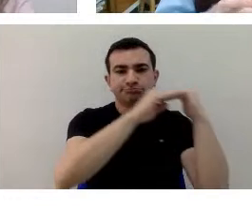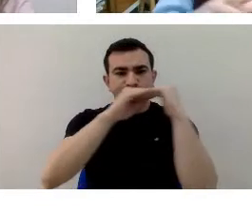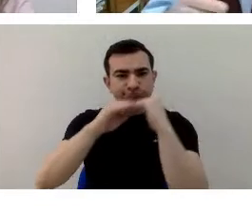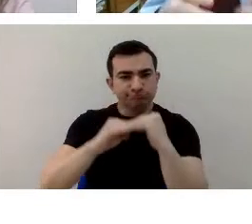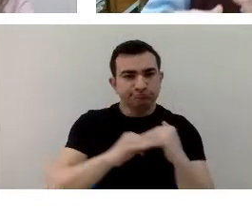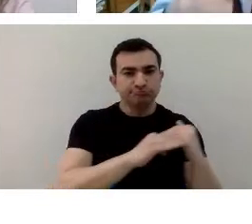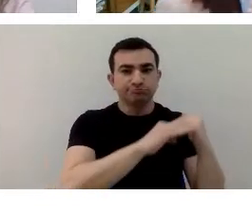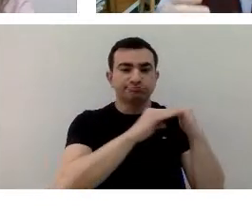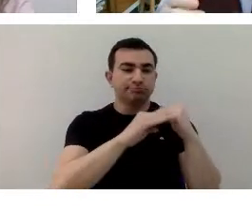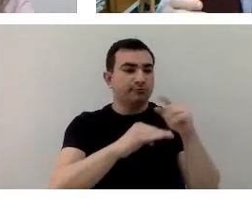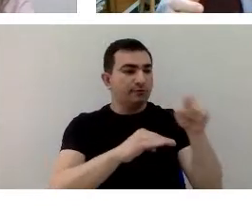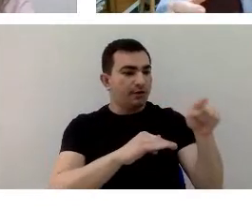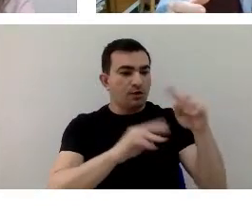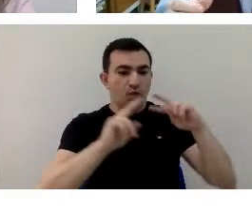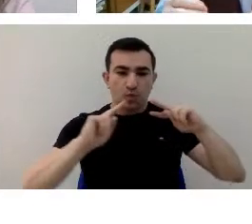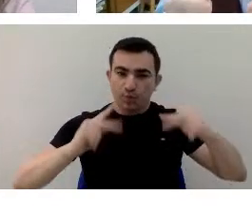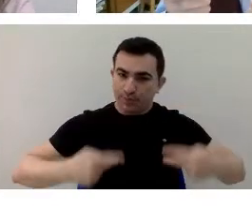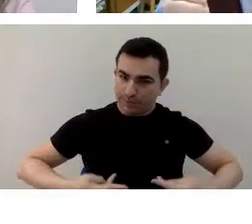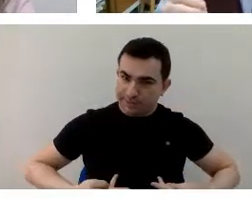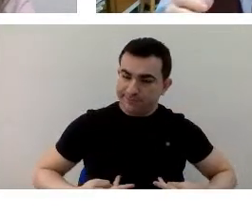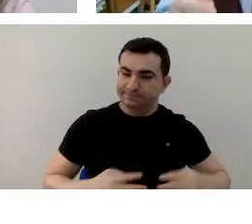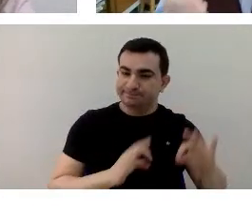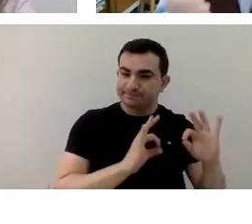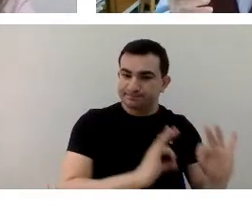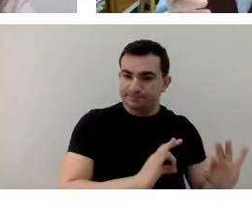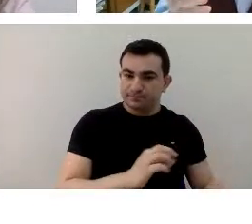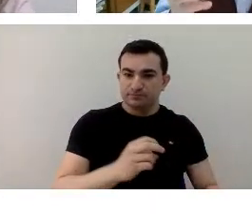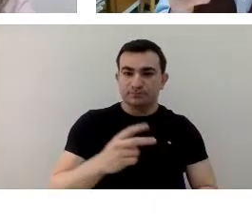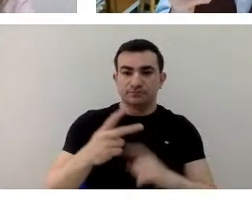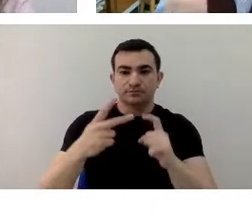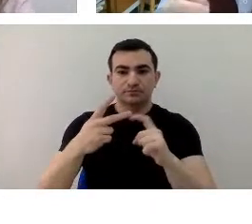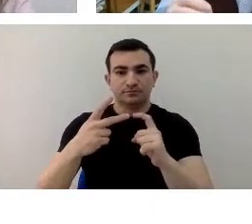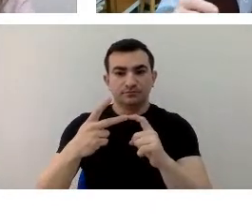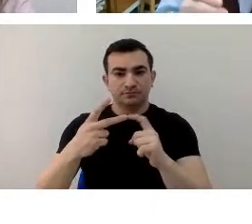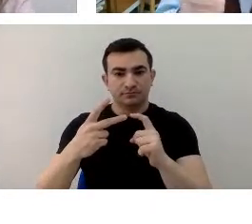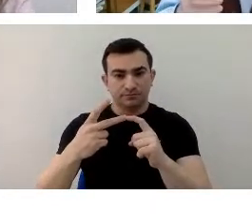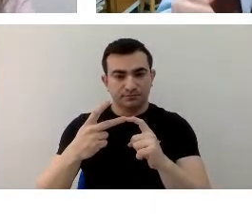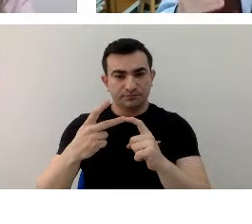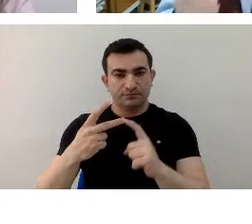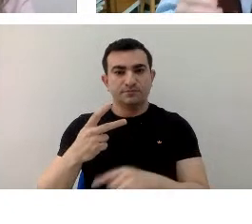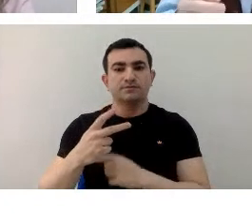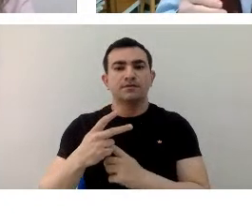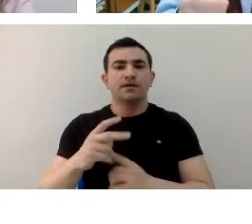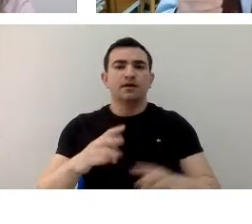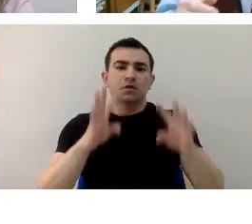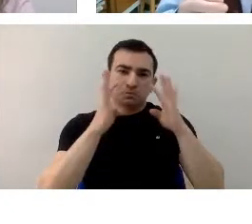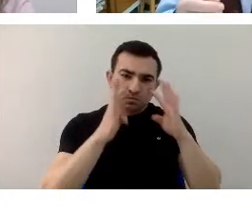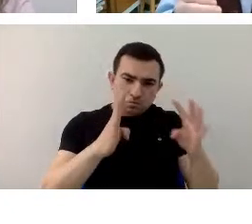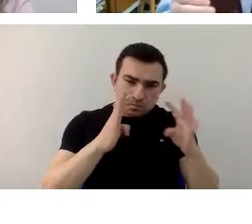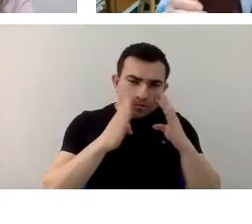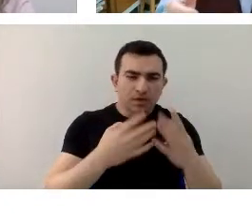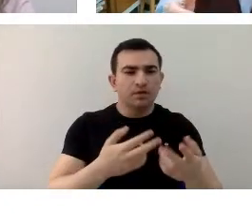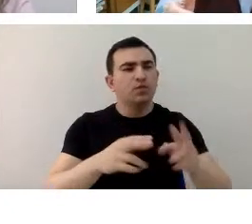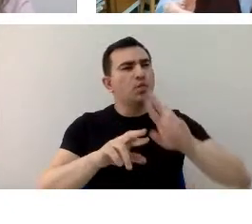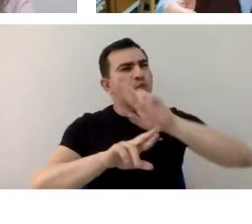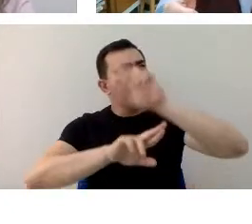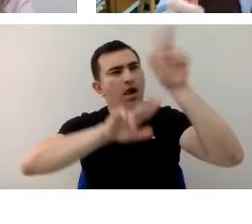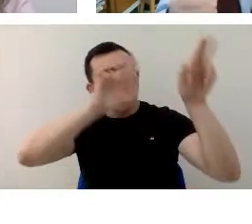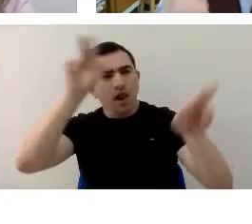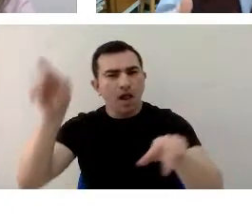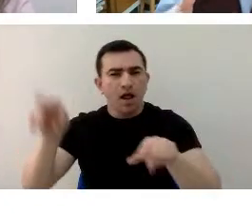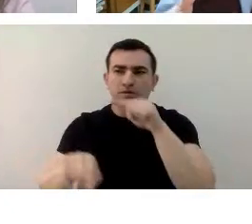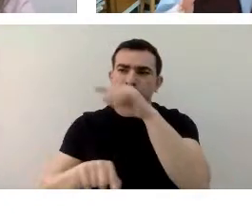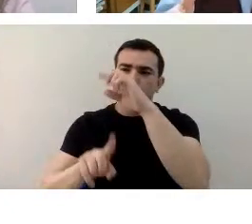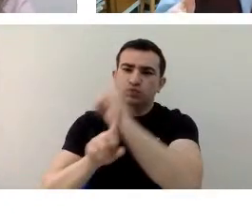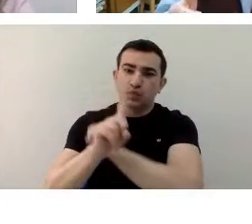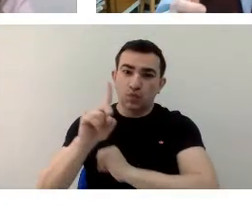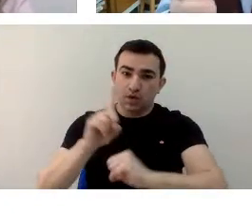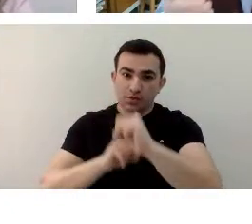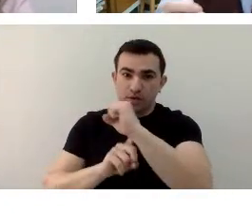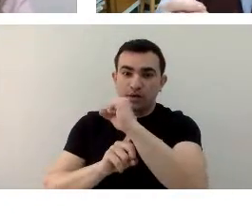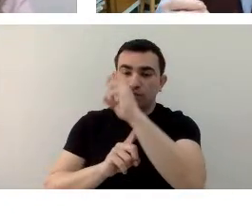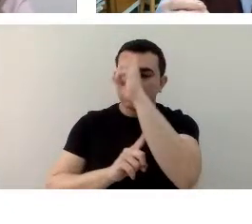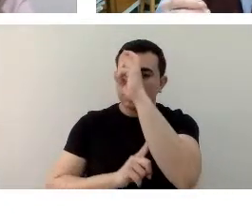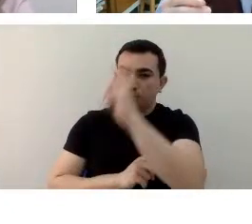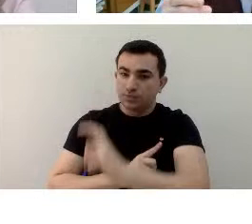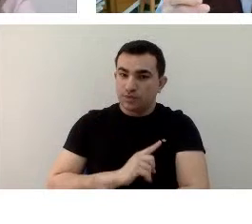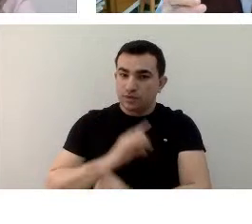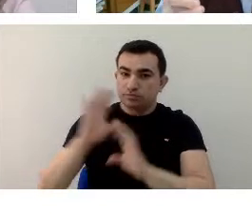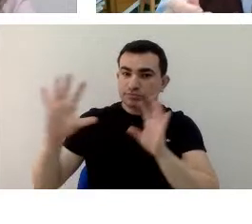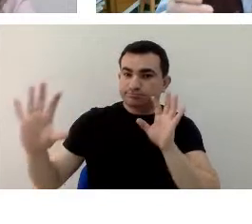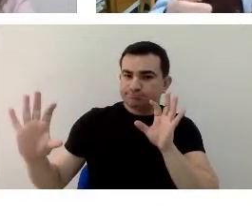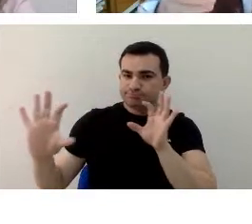The second principle is is the one that reflects effective care with socio-cultural diversity and social inequalities that strikes the students